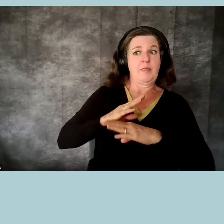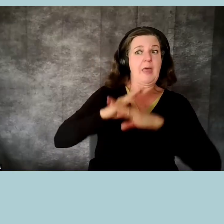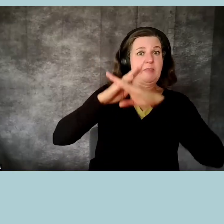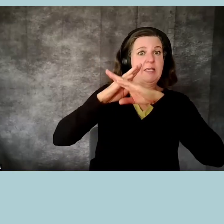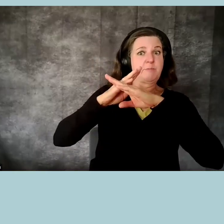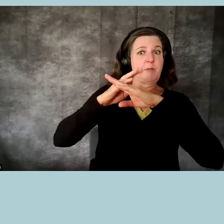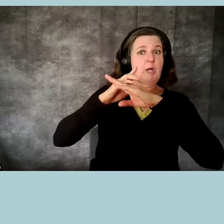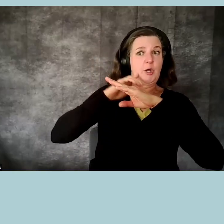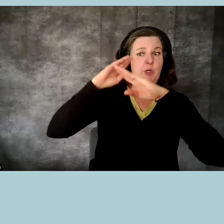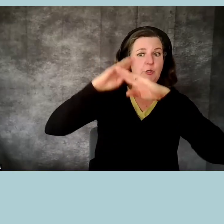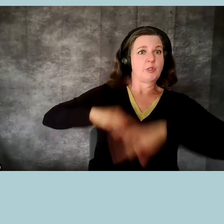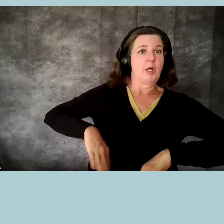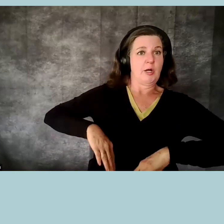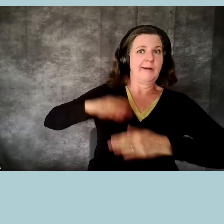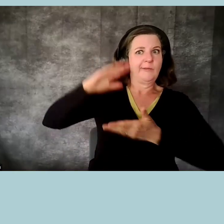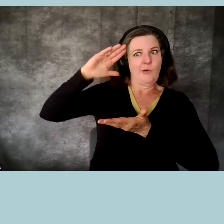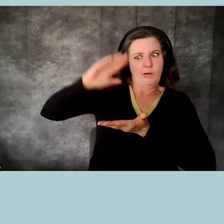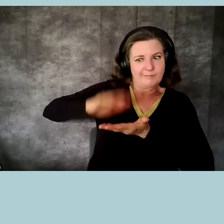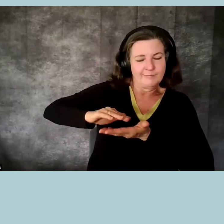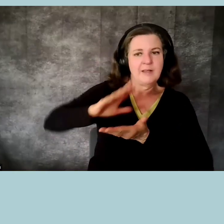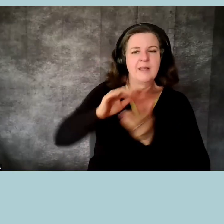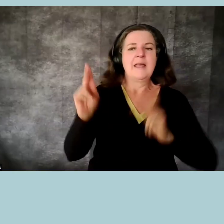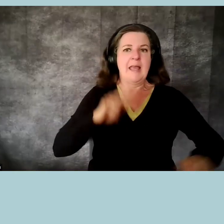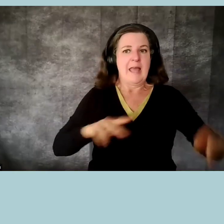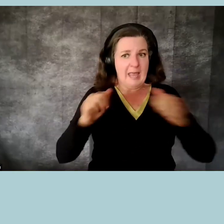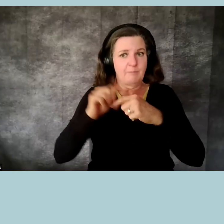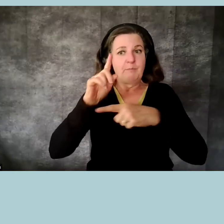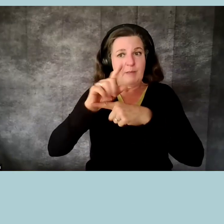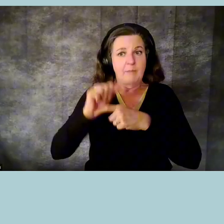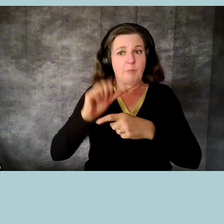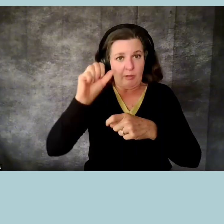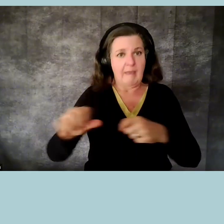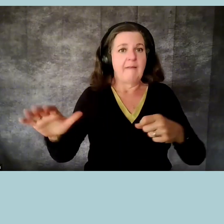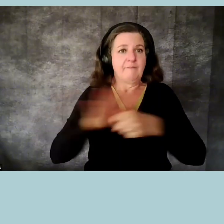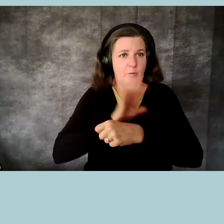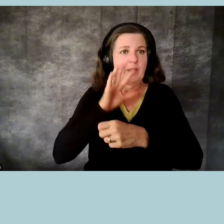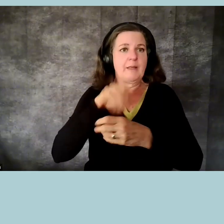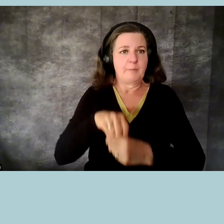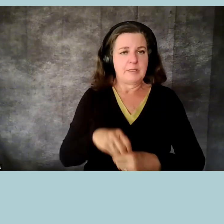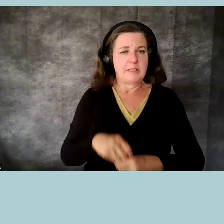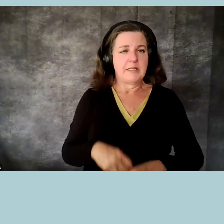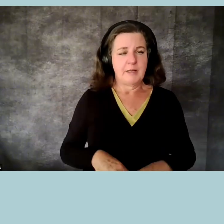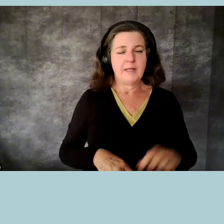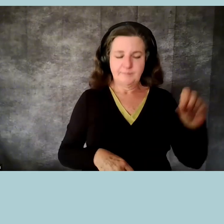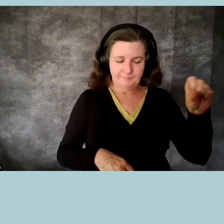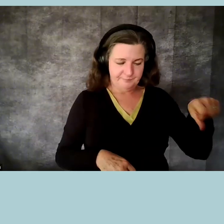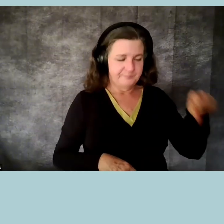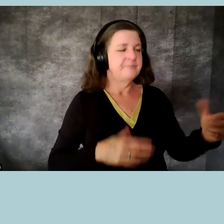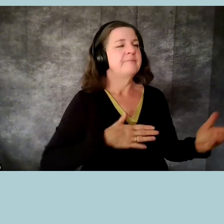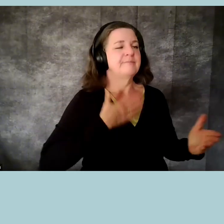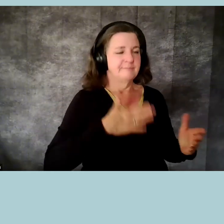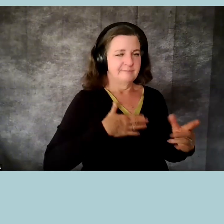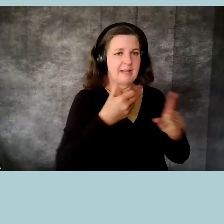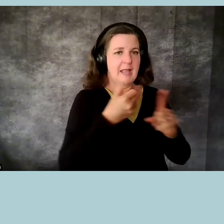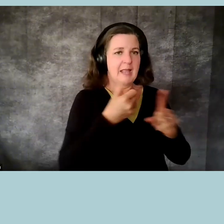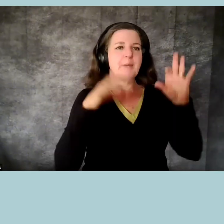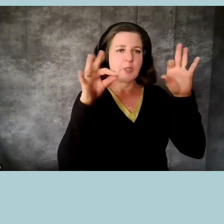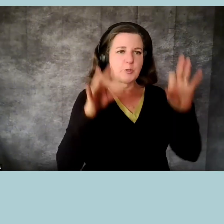that people with disabilities can be full participants. Yeah, no, happy to expand. I mean, obviously, a strategic